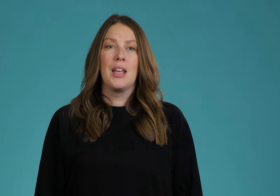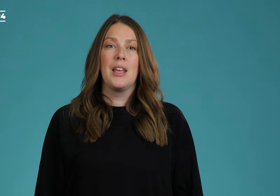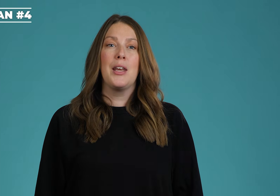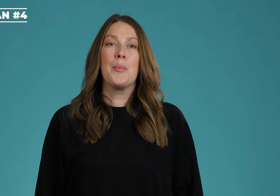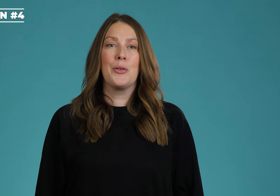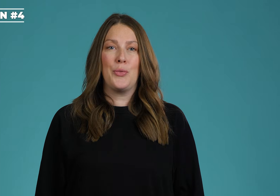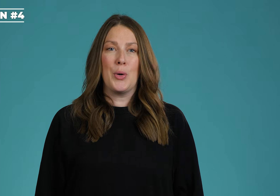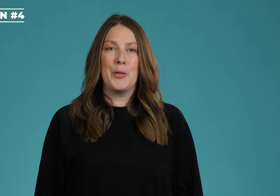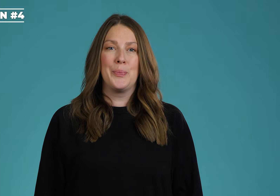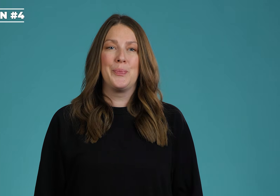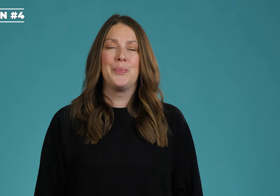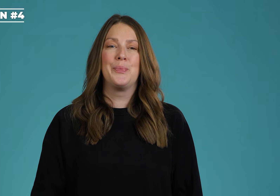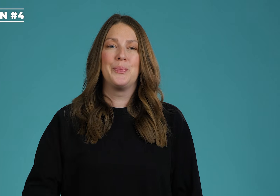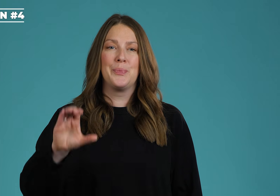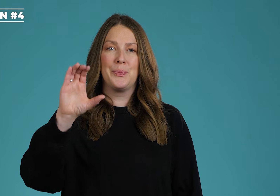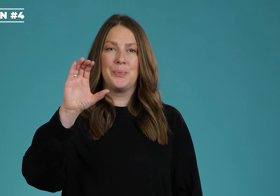Number four.